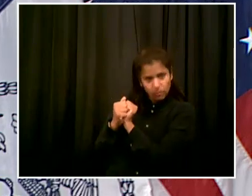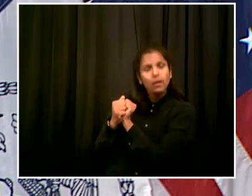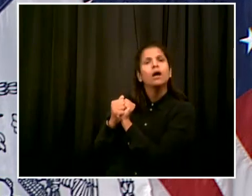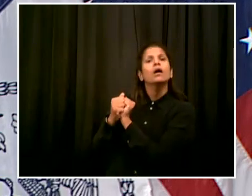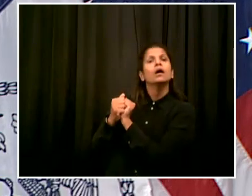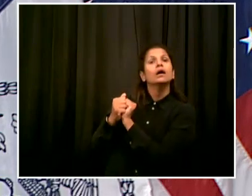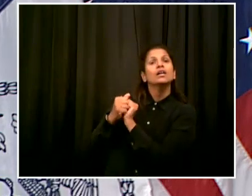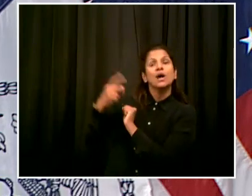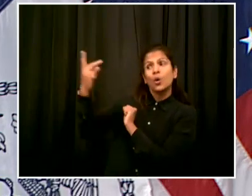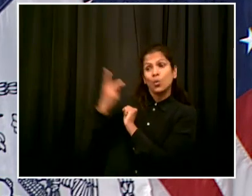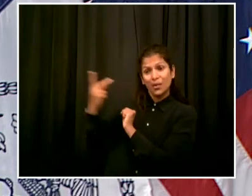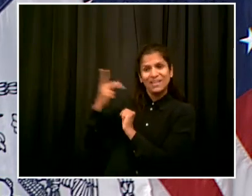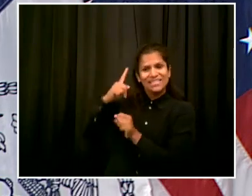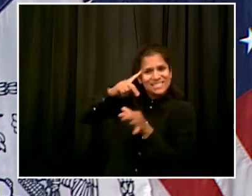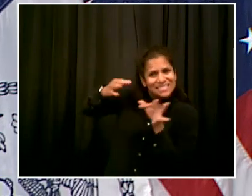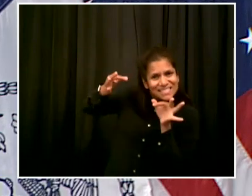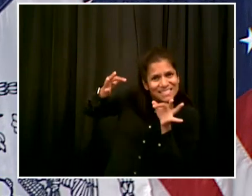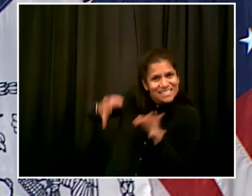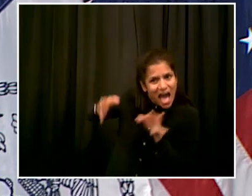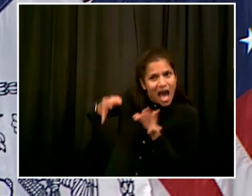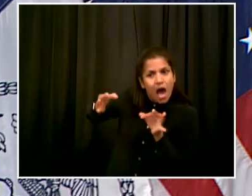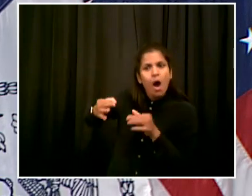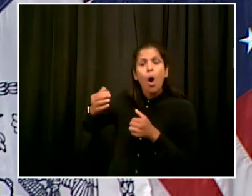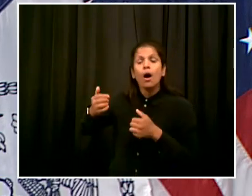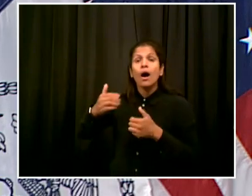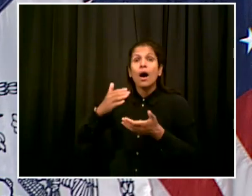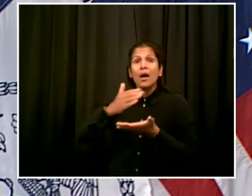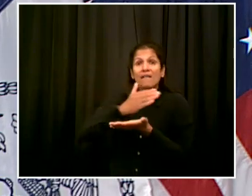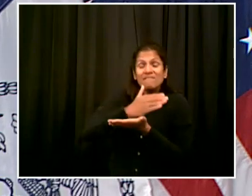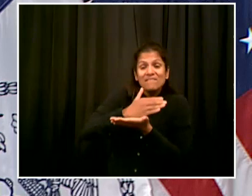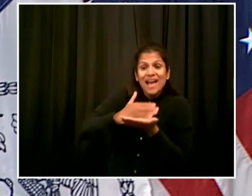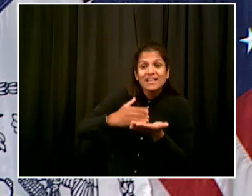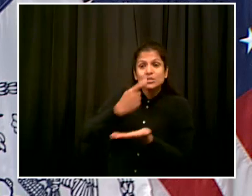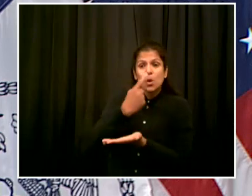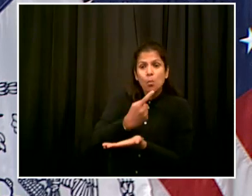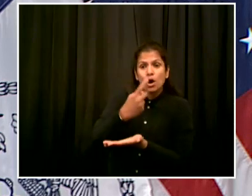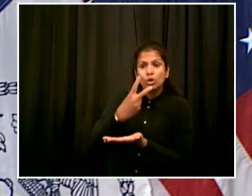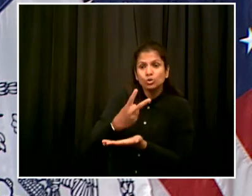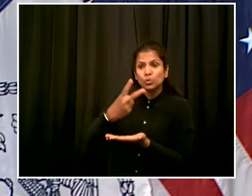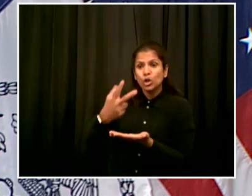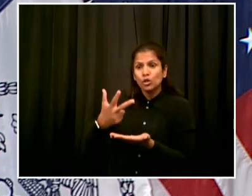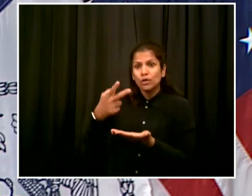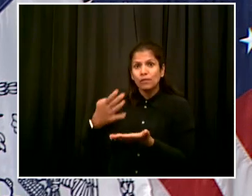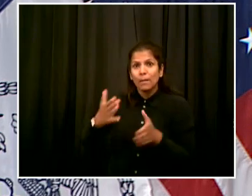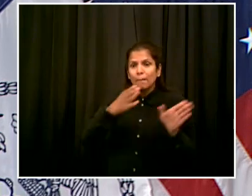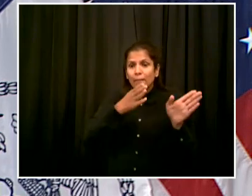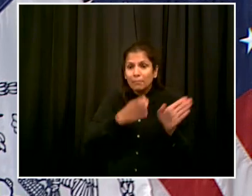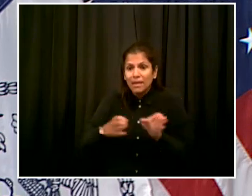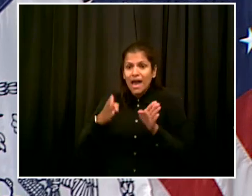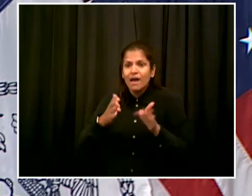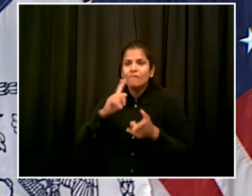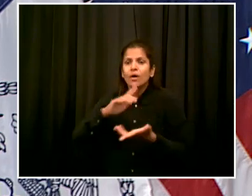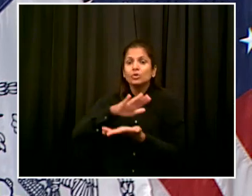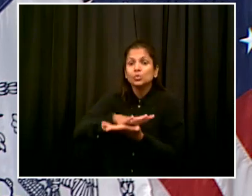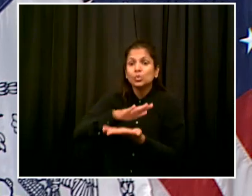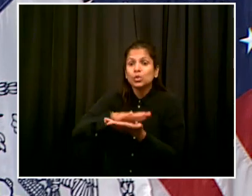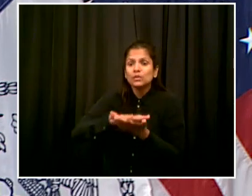CRISIS. THERE HAS BEEN REAL UNITY ON THE NOTION THAT WE WERE OIGNGO T BE VERY CAREFUL AND TOUGH ABOUT WHEN TO PROCEED THROUGH EACH